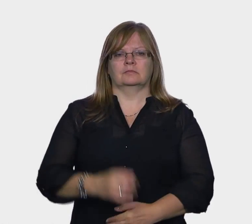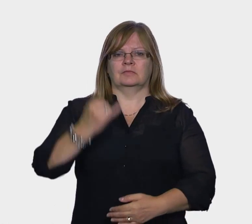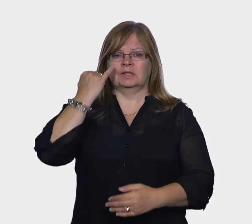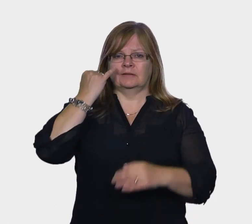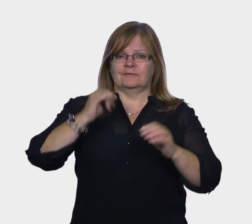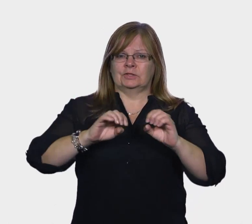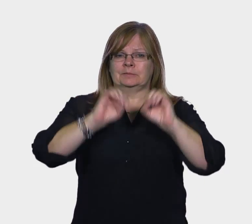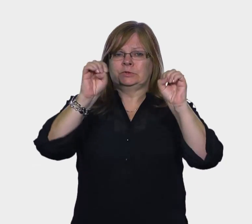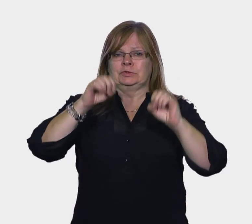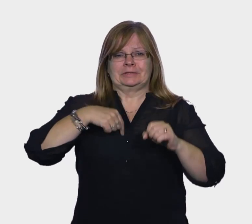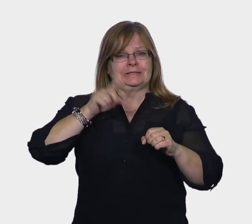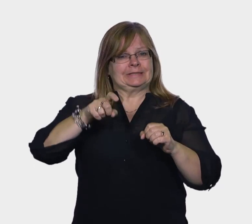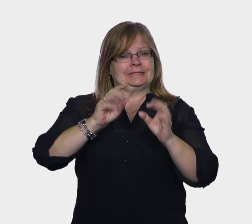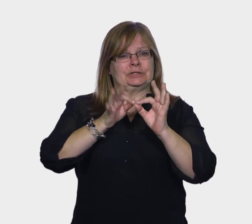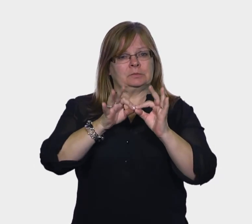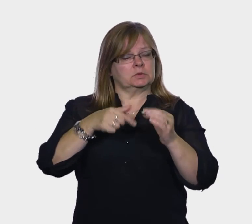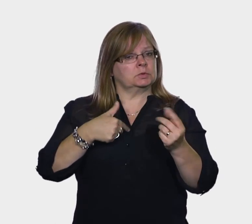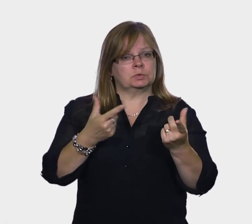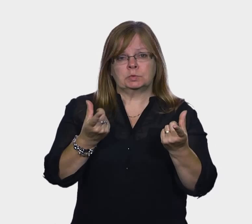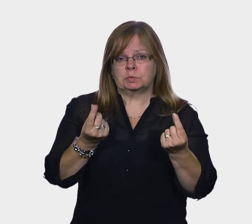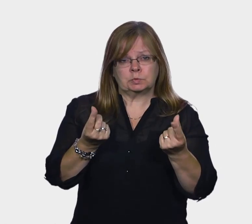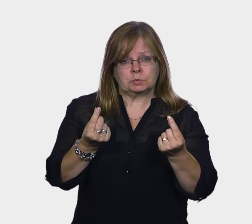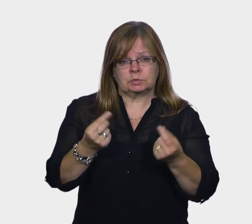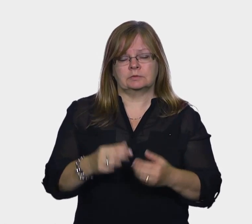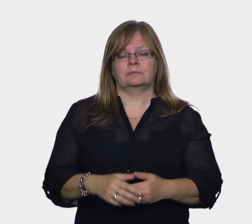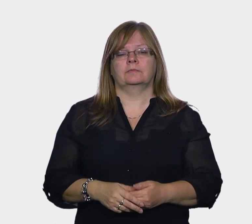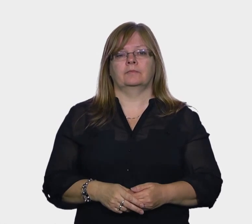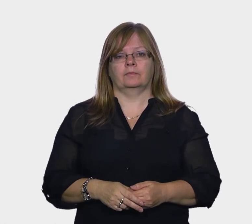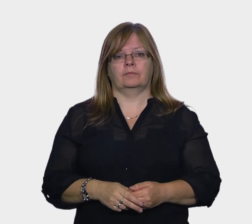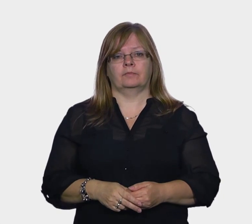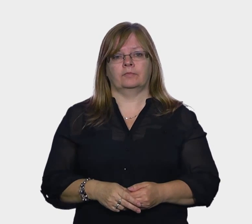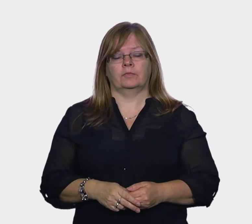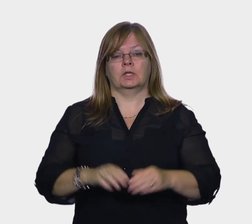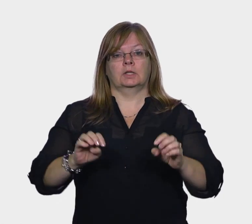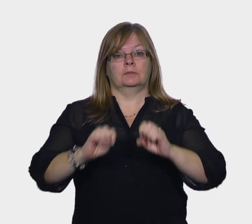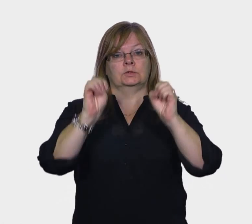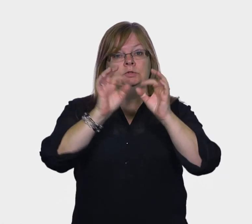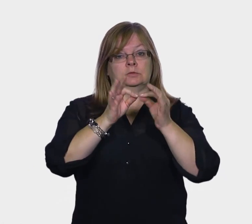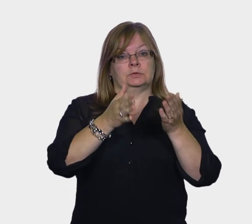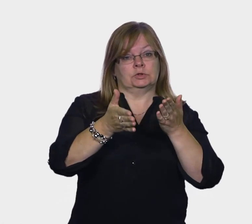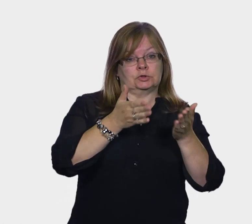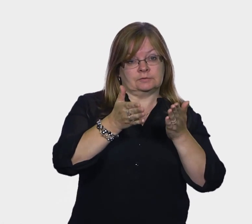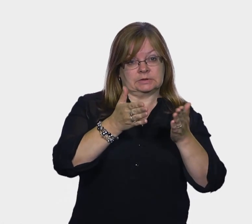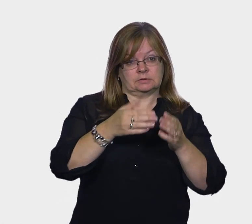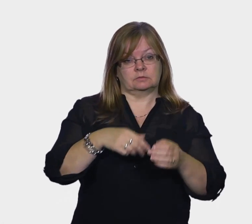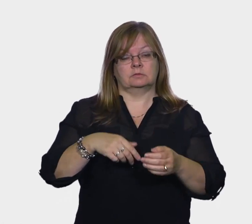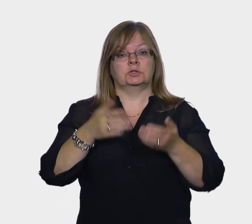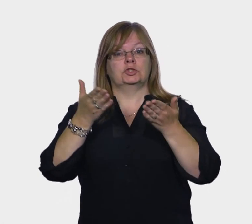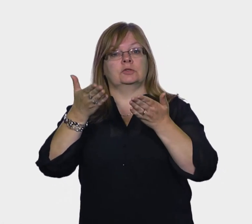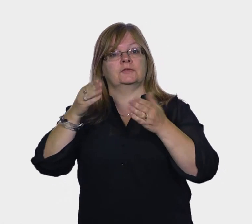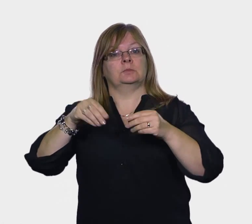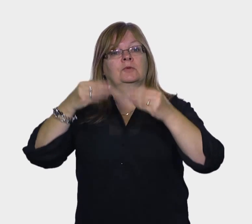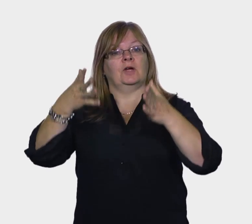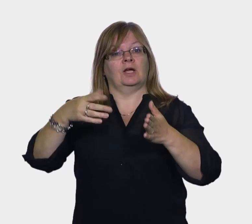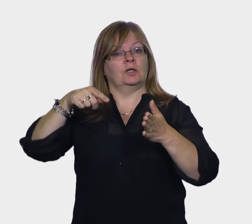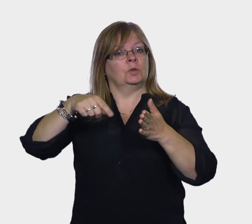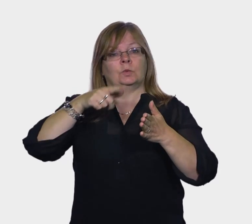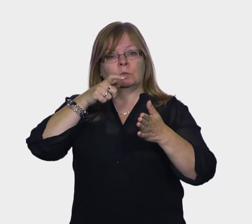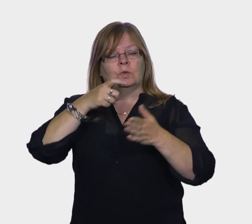What if I need an interpreter in an emergency? For Emergency Interpreting Services,